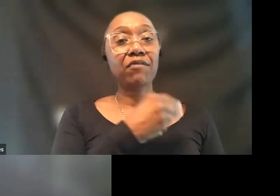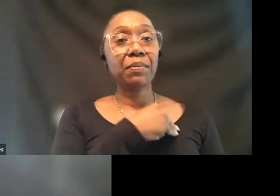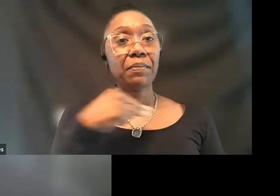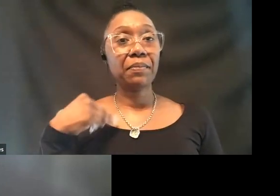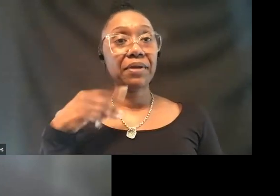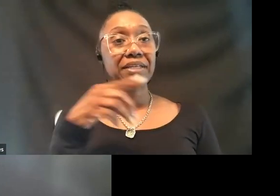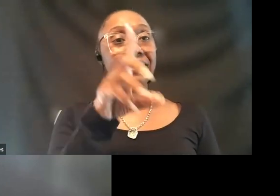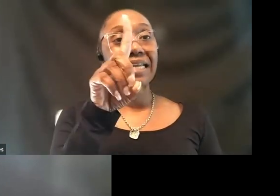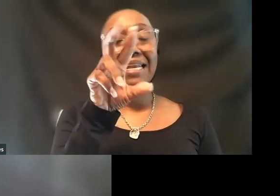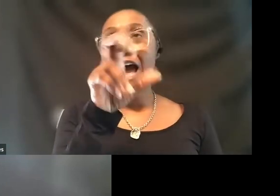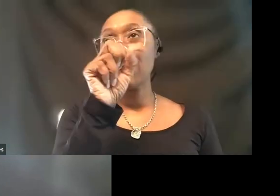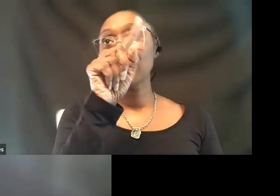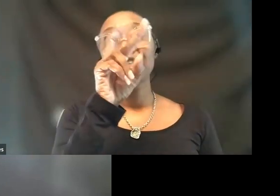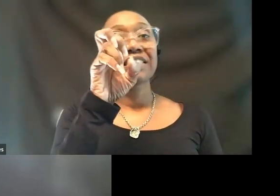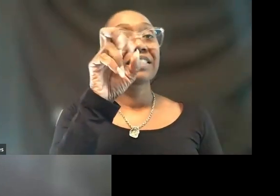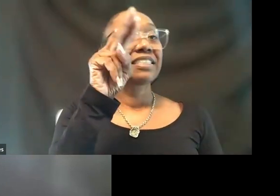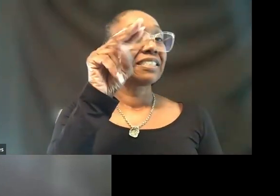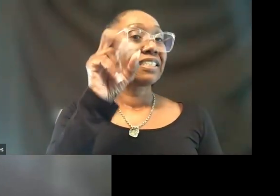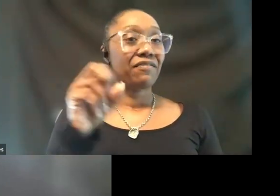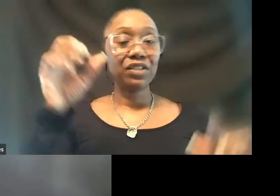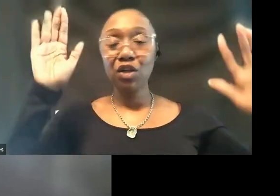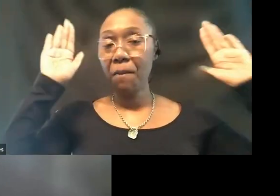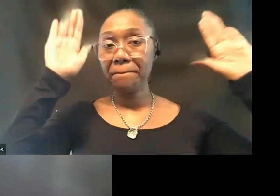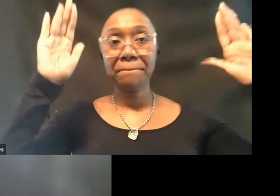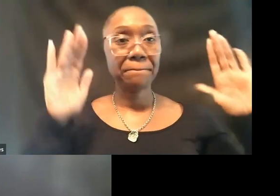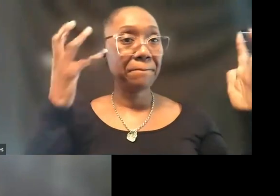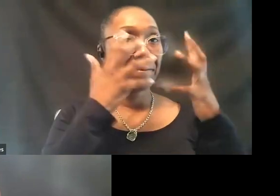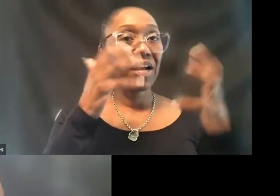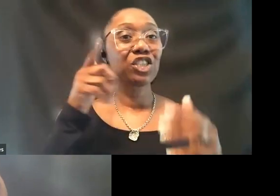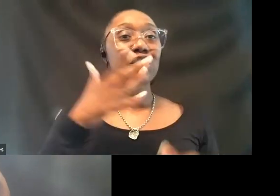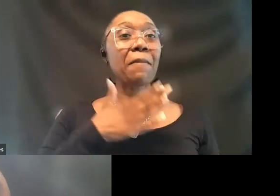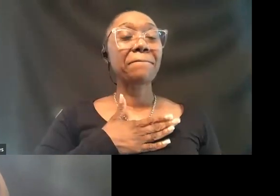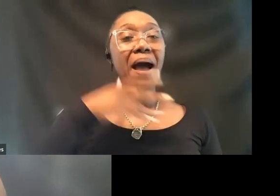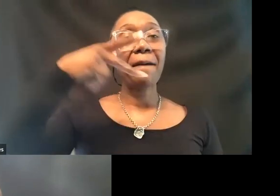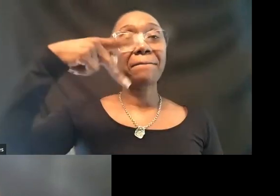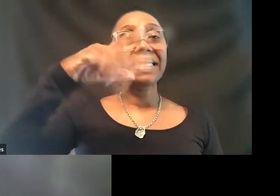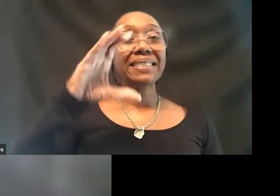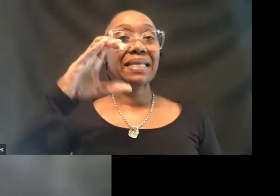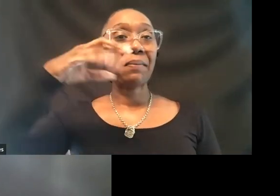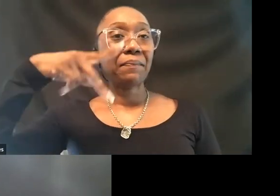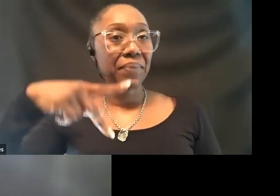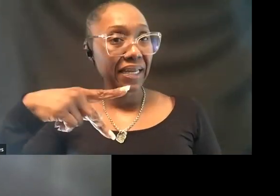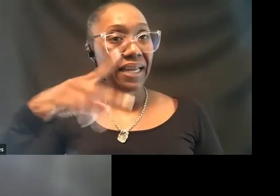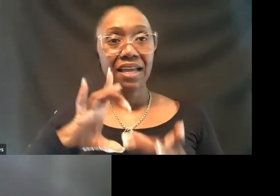Stevens is amazing. She is my primary care position. She is very relatable and most of all caring.